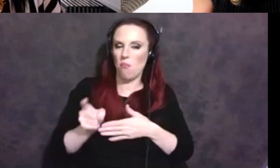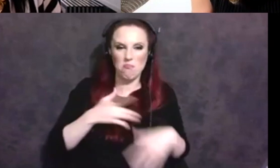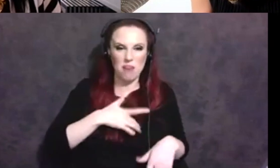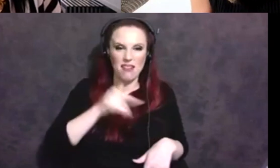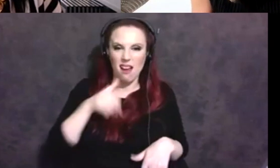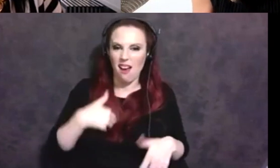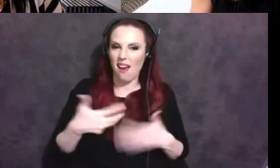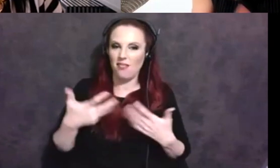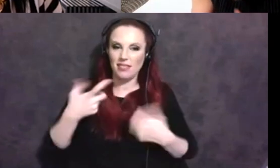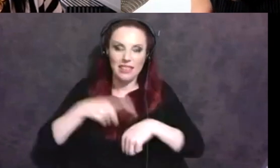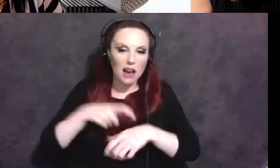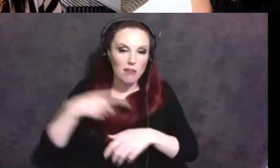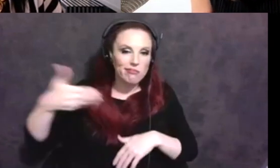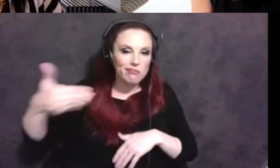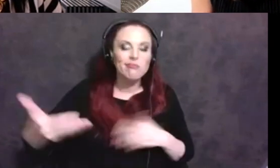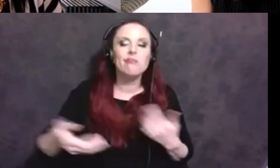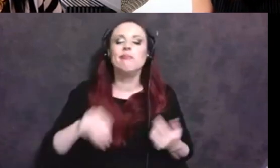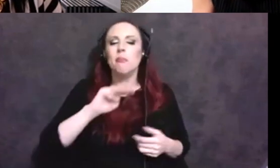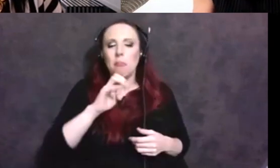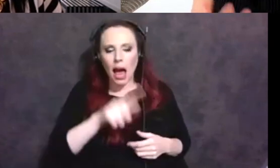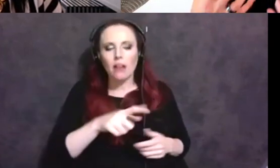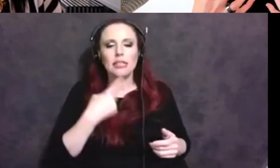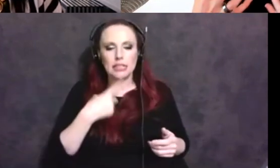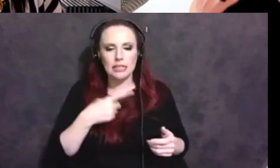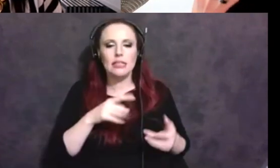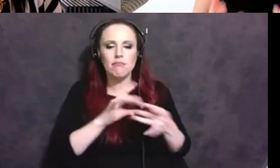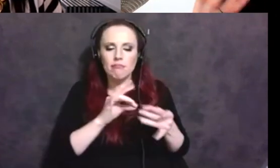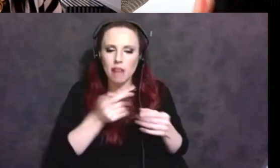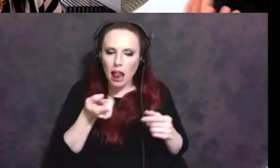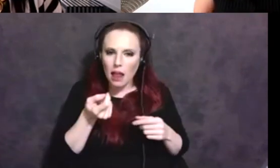there is another piece of that of not only recognizing them but having the space to deal